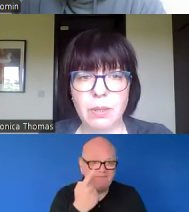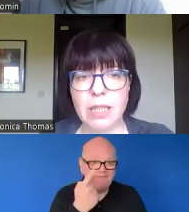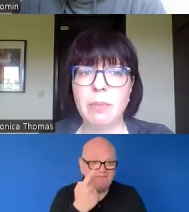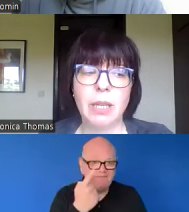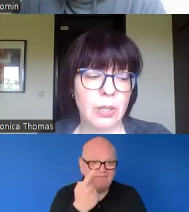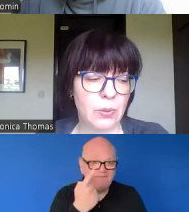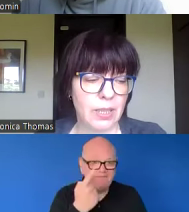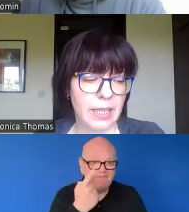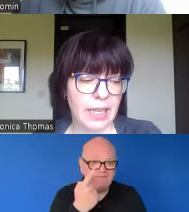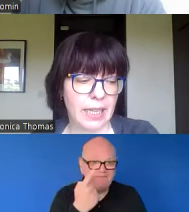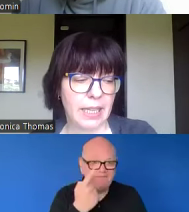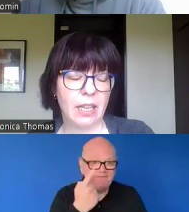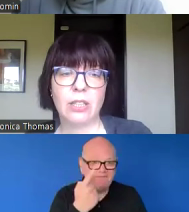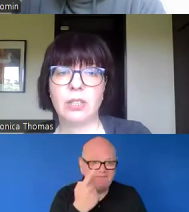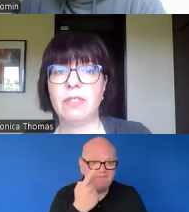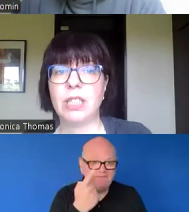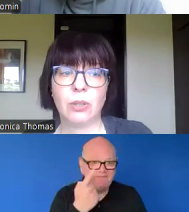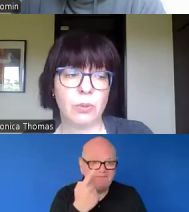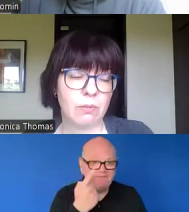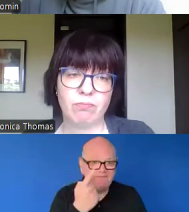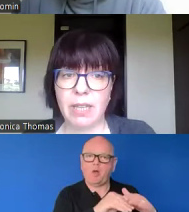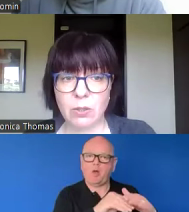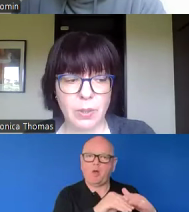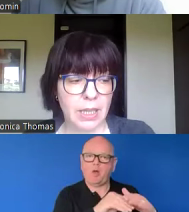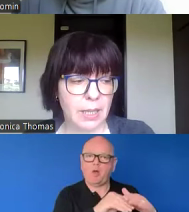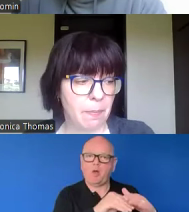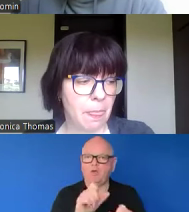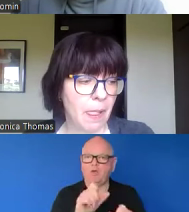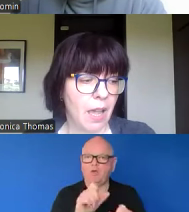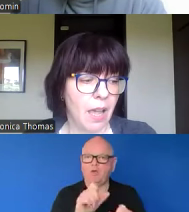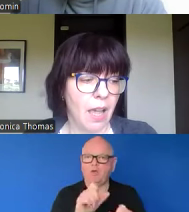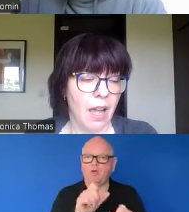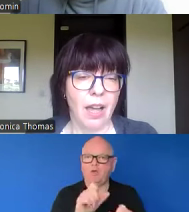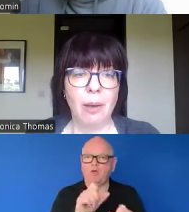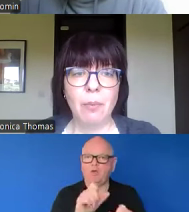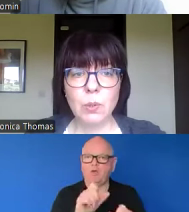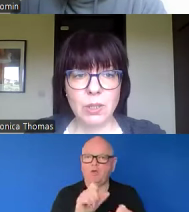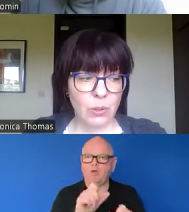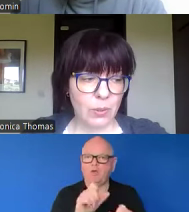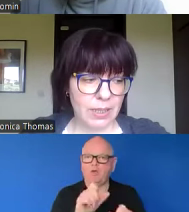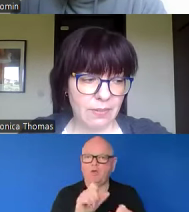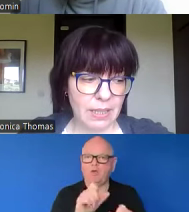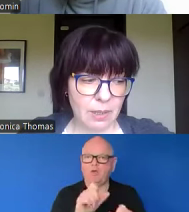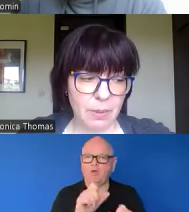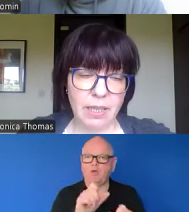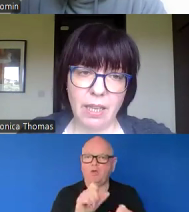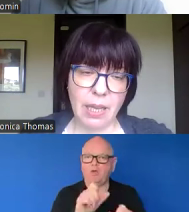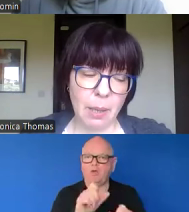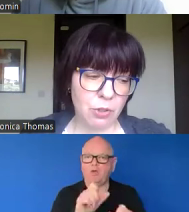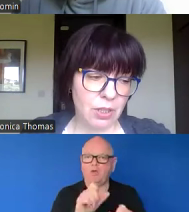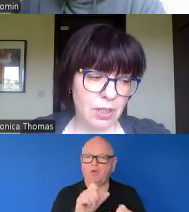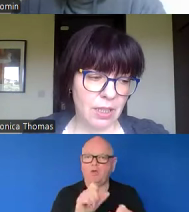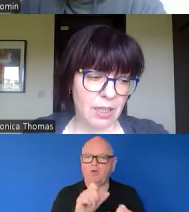We will email you the link to the video next week. Also, this event is being live captioned.